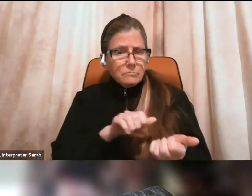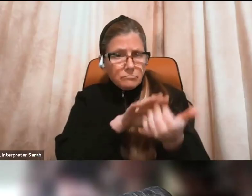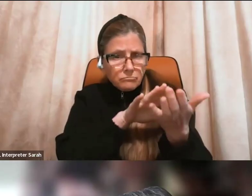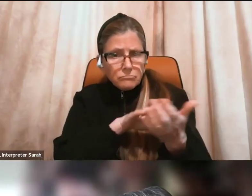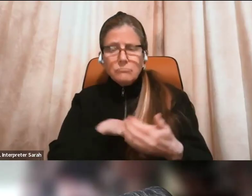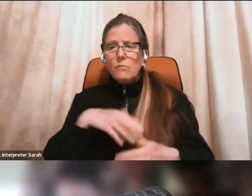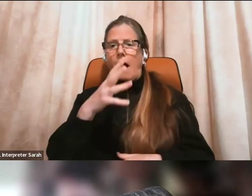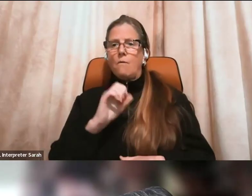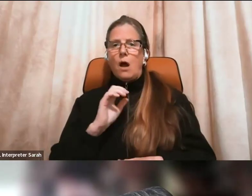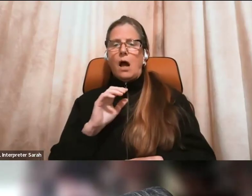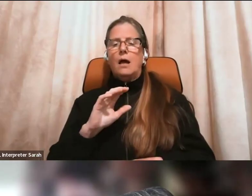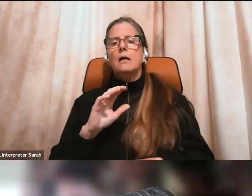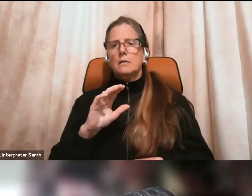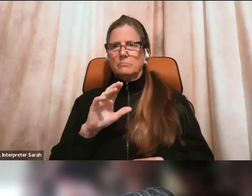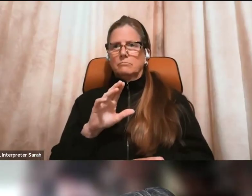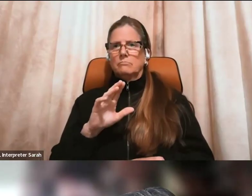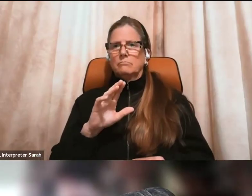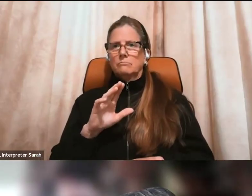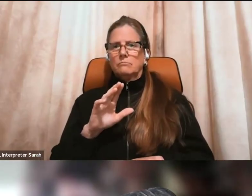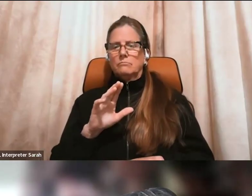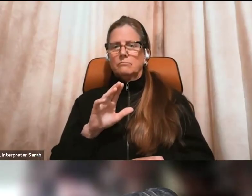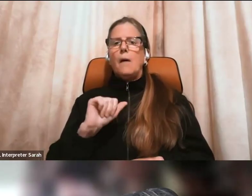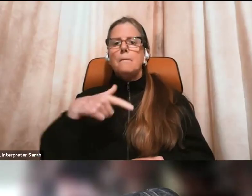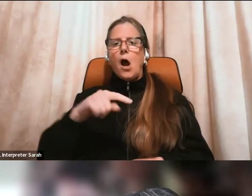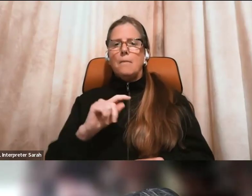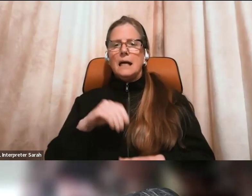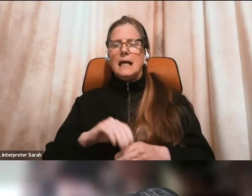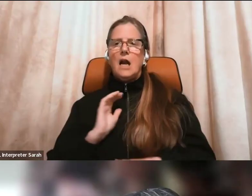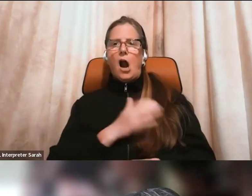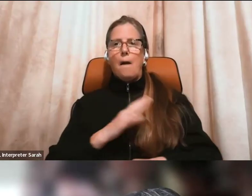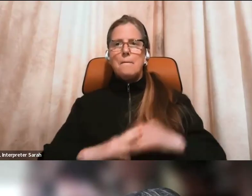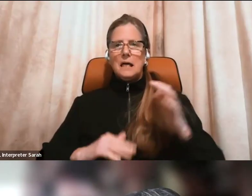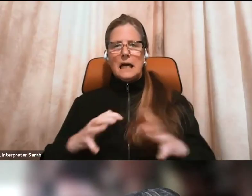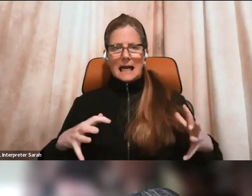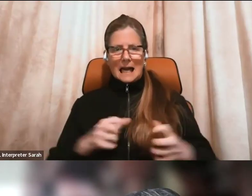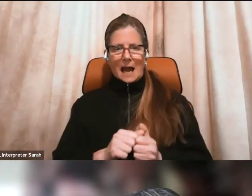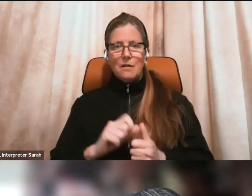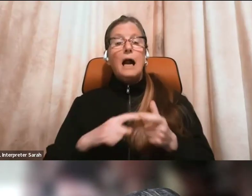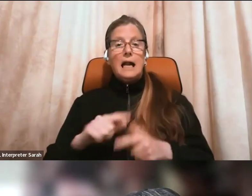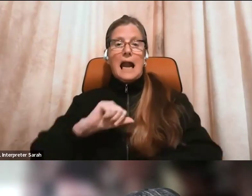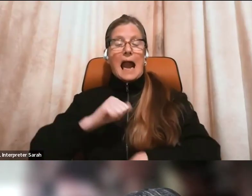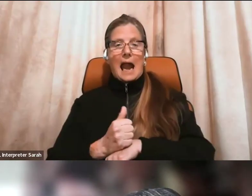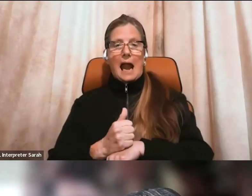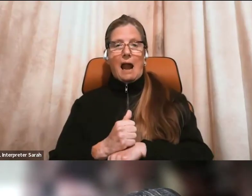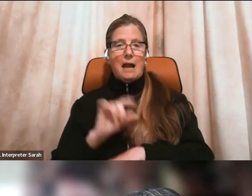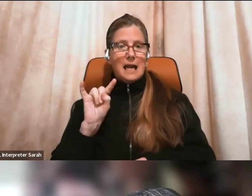in our building together and just put an antenna on our roof. And in New York City, I was a member